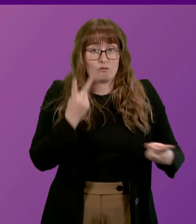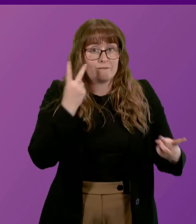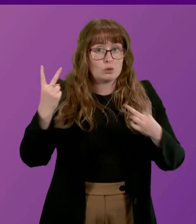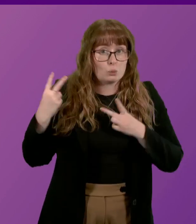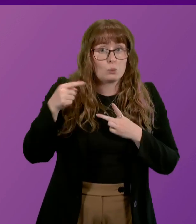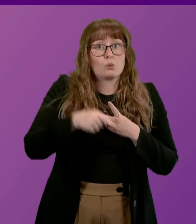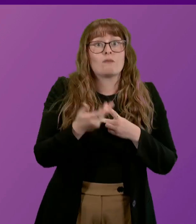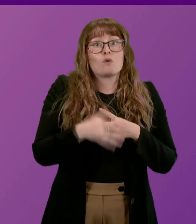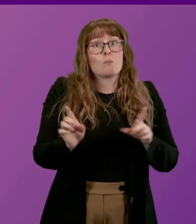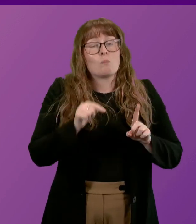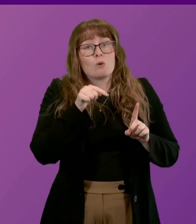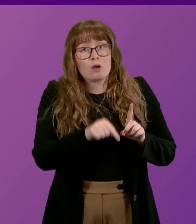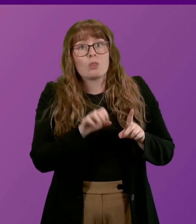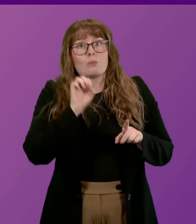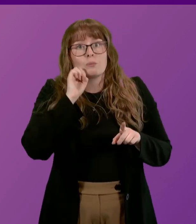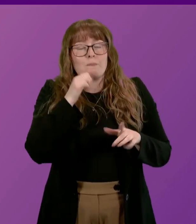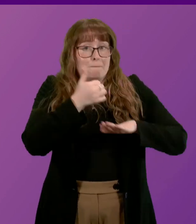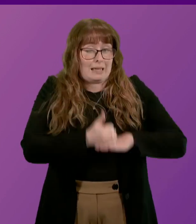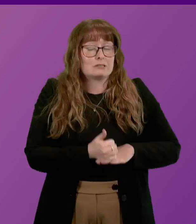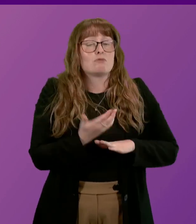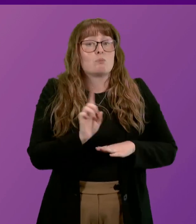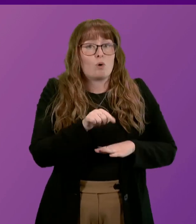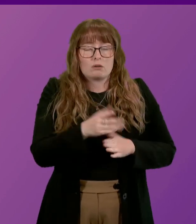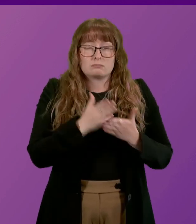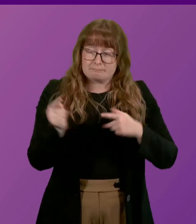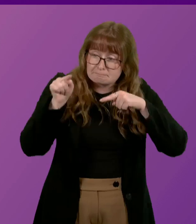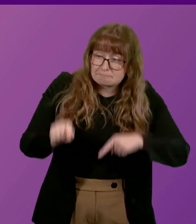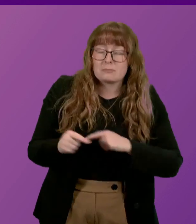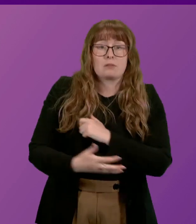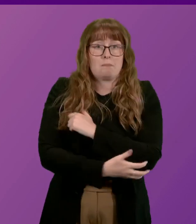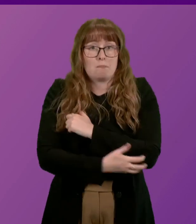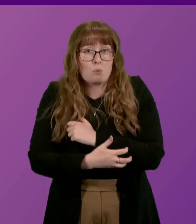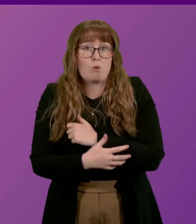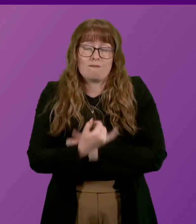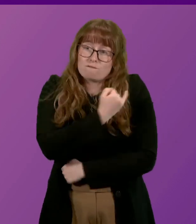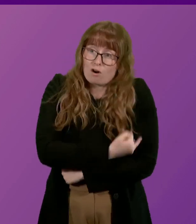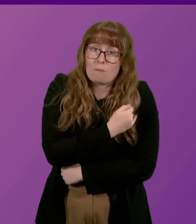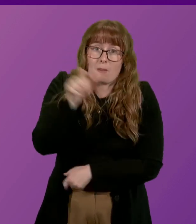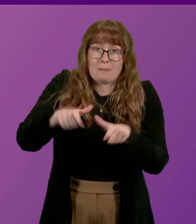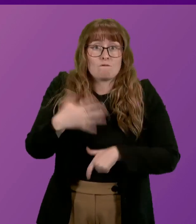on an attack on the poorest and the most vulnerable in our society by a Labour Government.